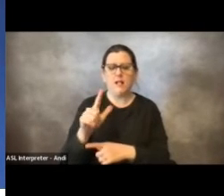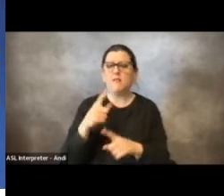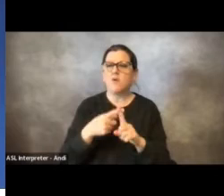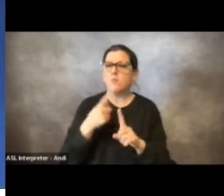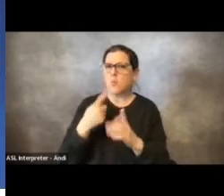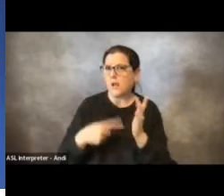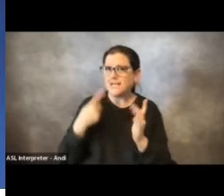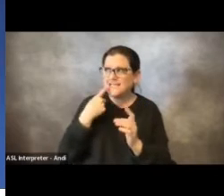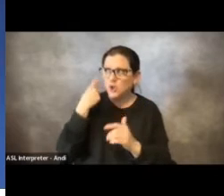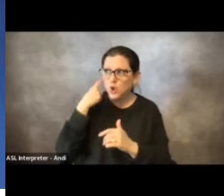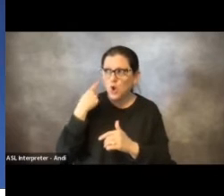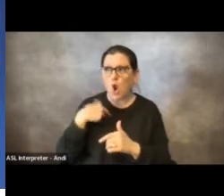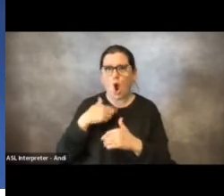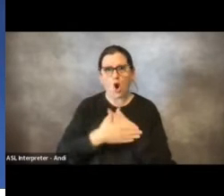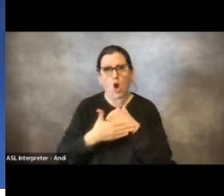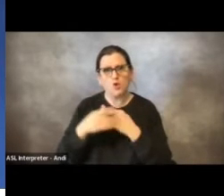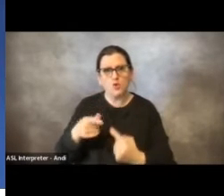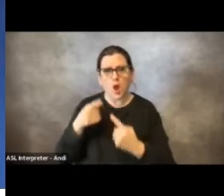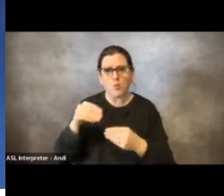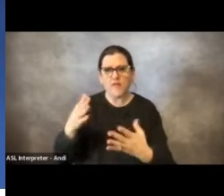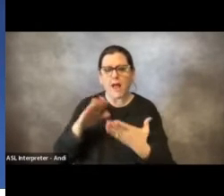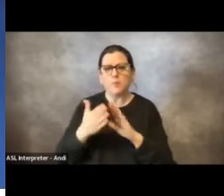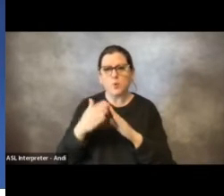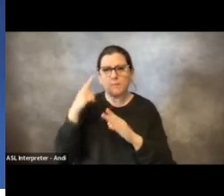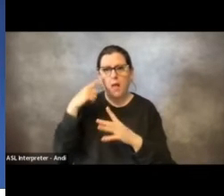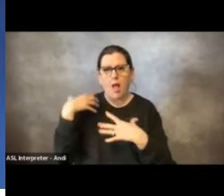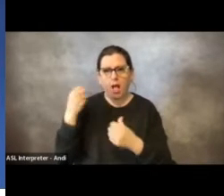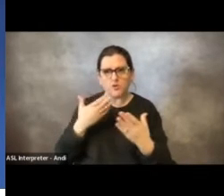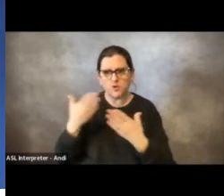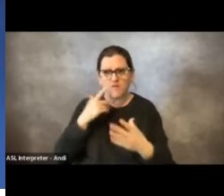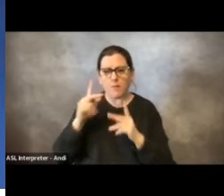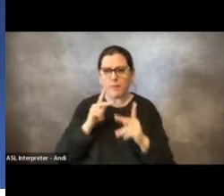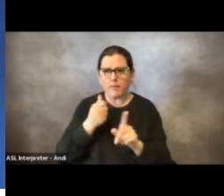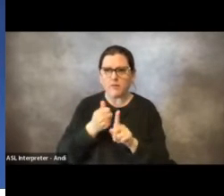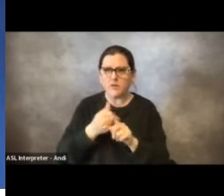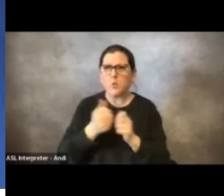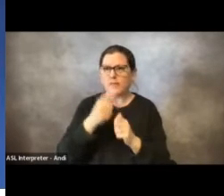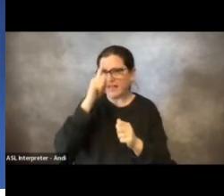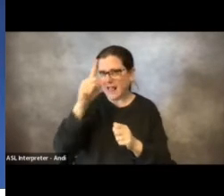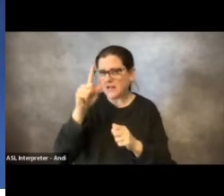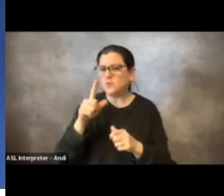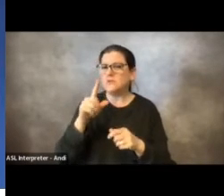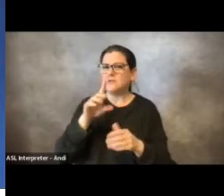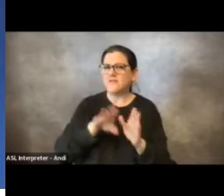our country struggles to provide community mental health services for individuals with intellectual developmental disabilities, brain injury or